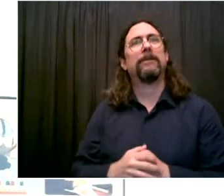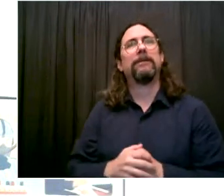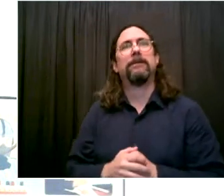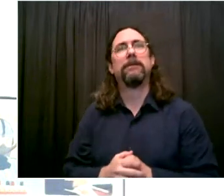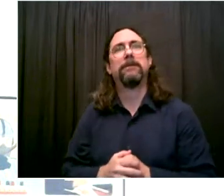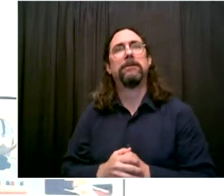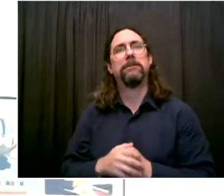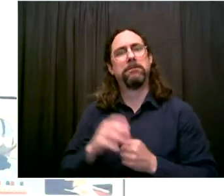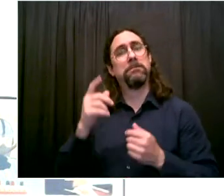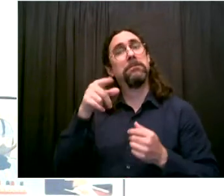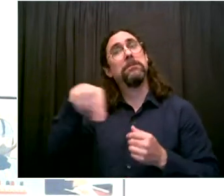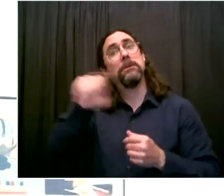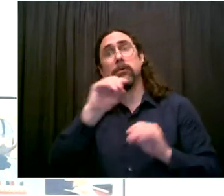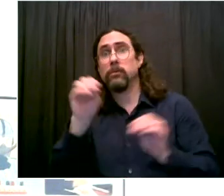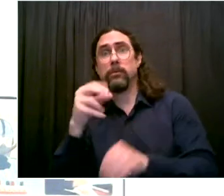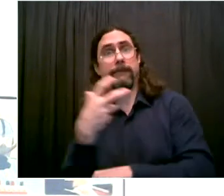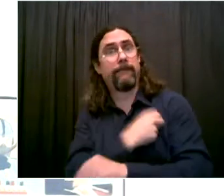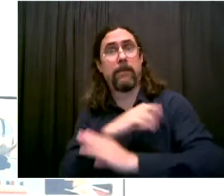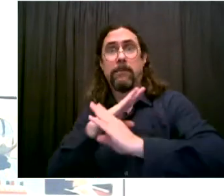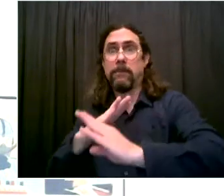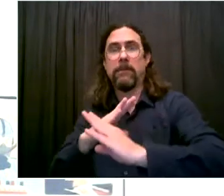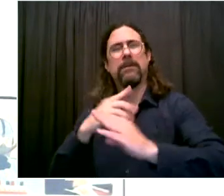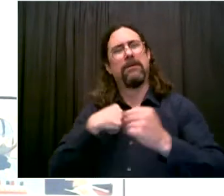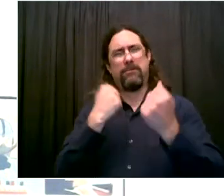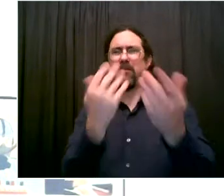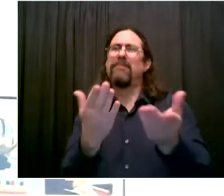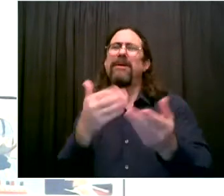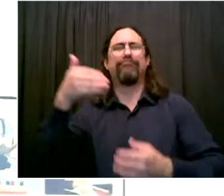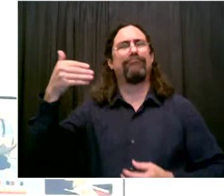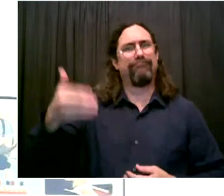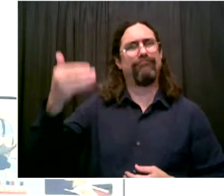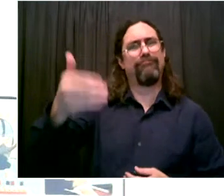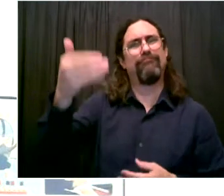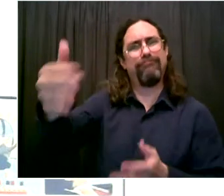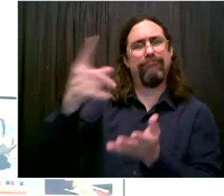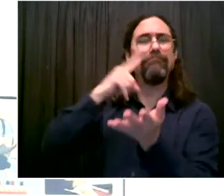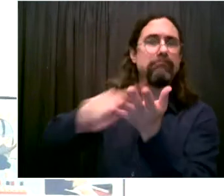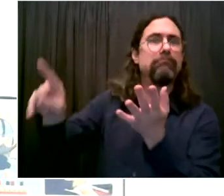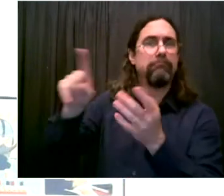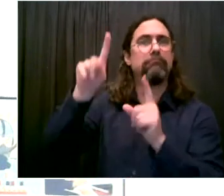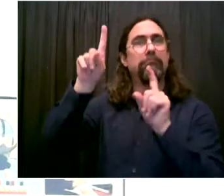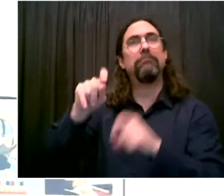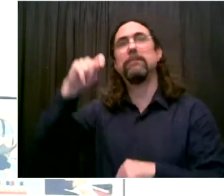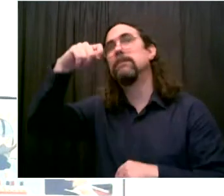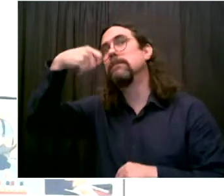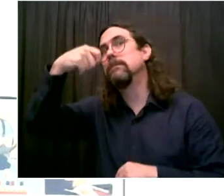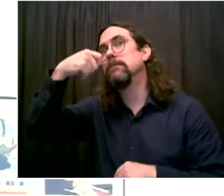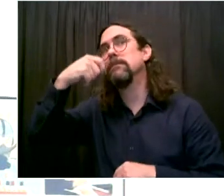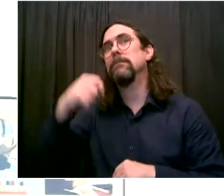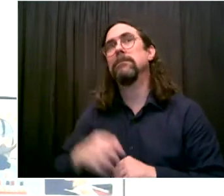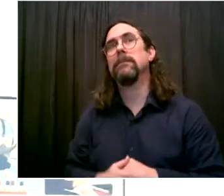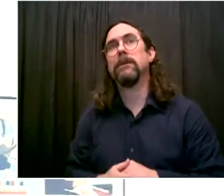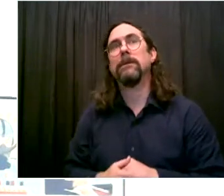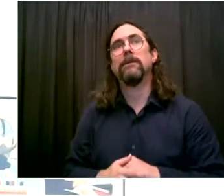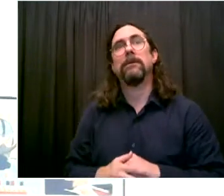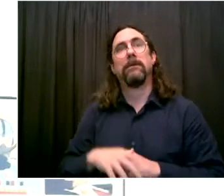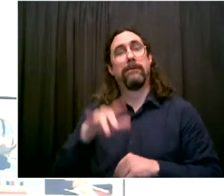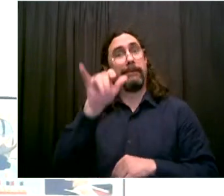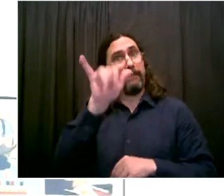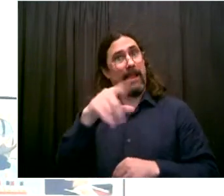OF KEEPING PEOPLE SAFE SO WE DO CONTINUE TO RECOMMEND TESTING FREEQUNTLY IF YOU'RE